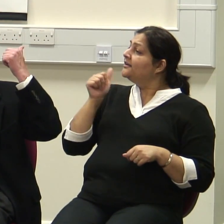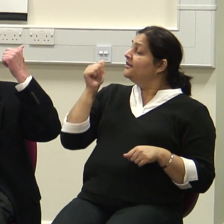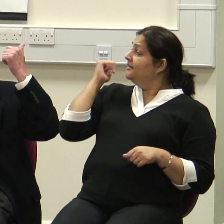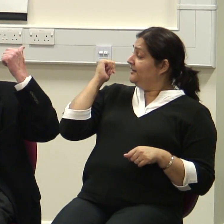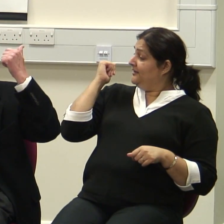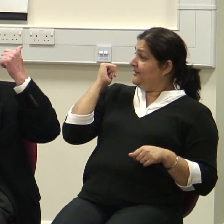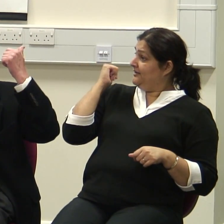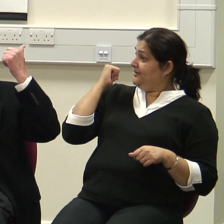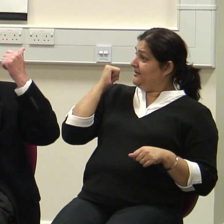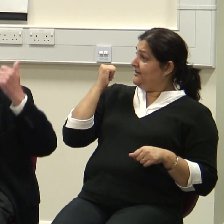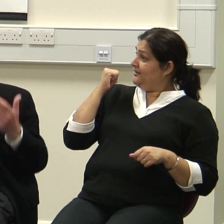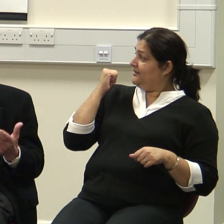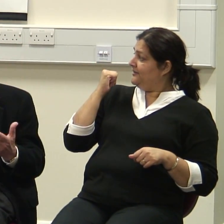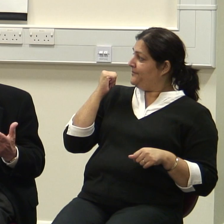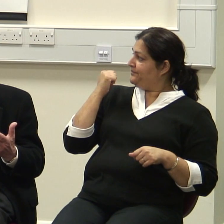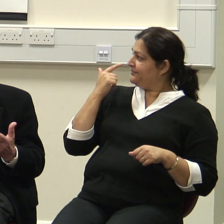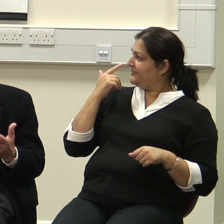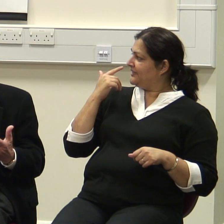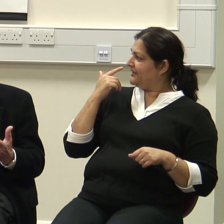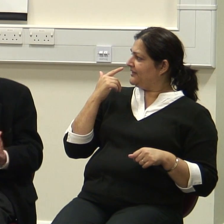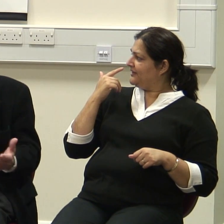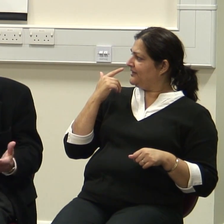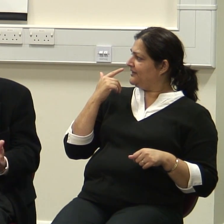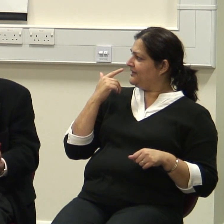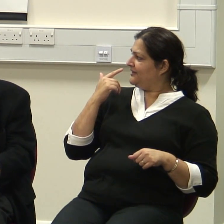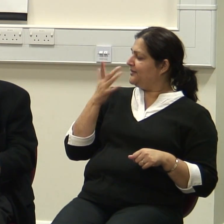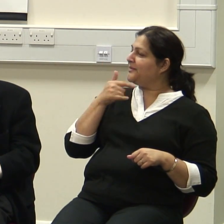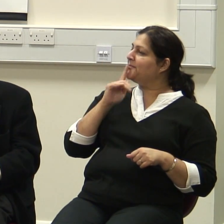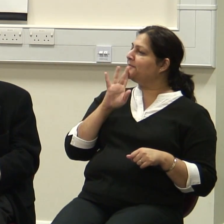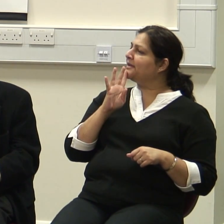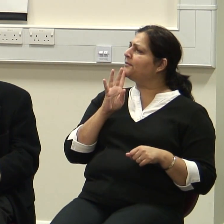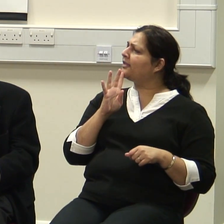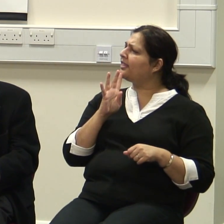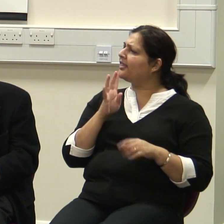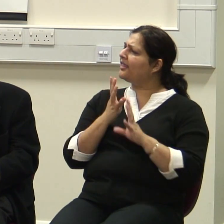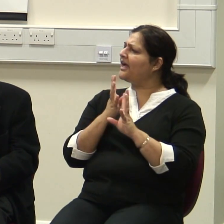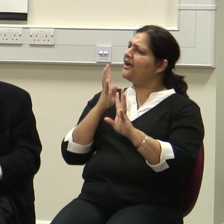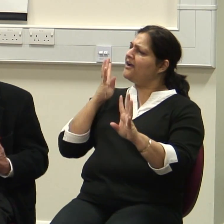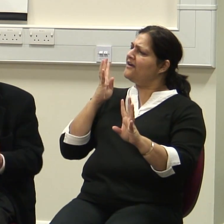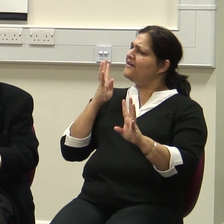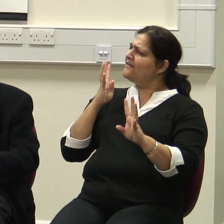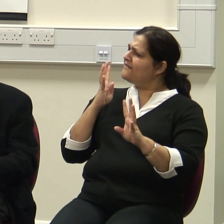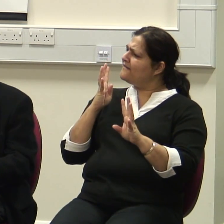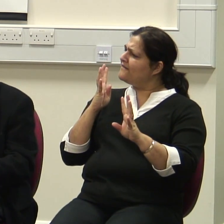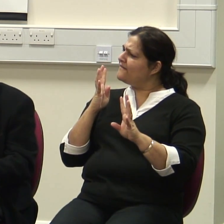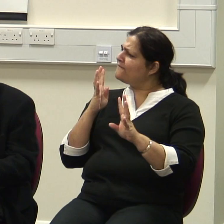the hard rock lending? Evidently they made a mistake, or they thought they made a mistake,